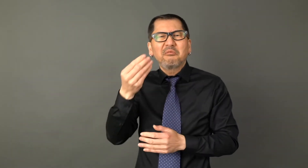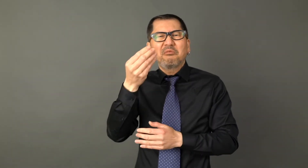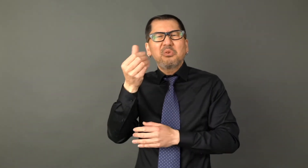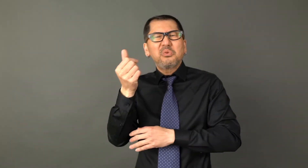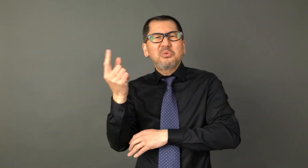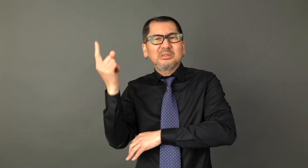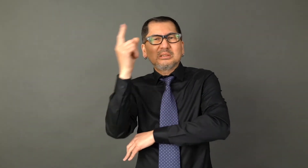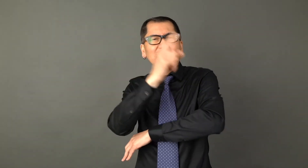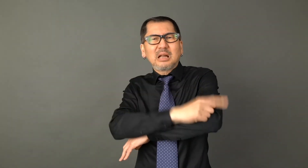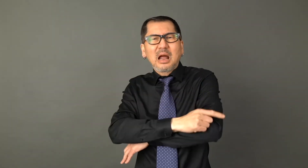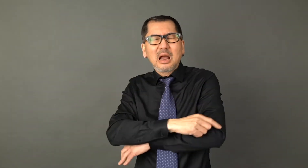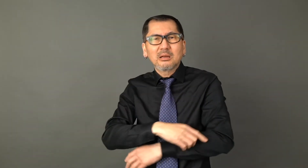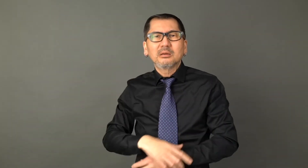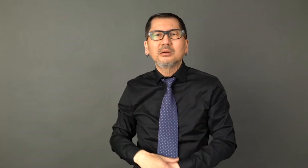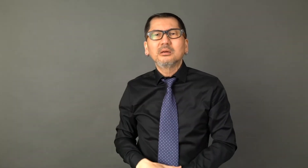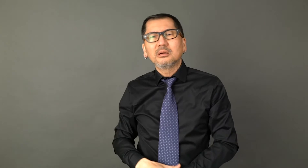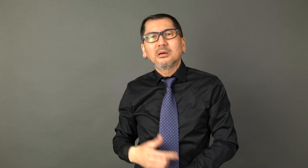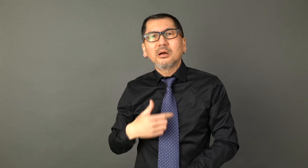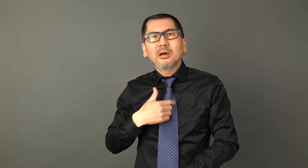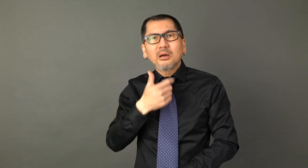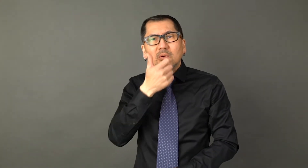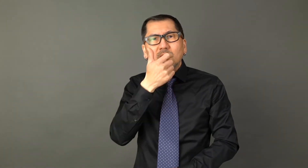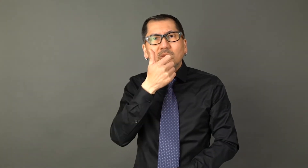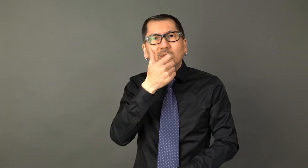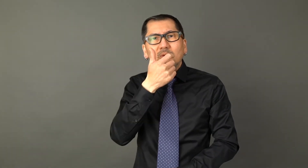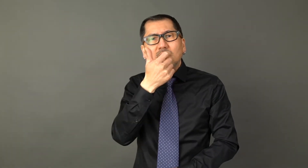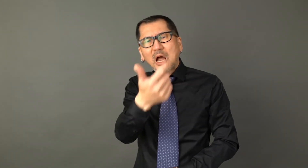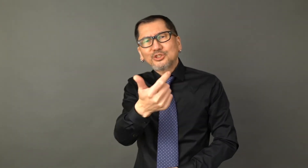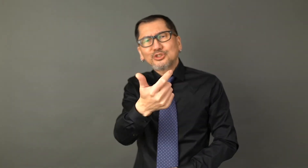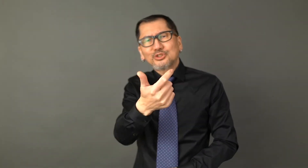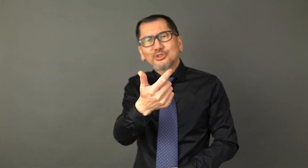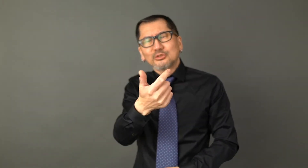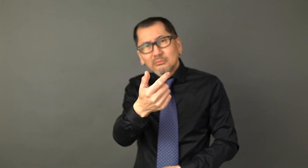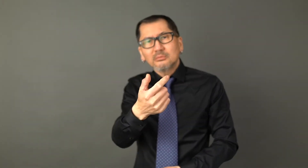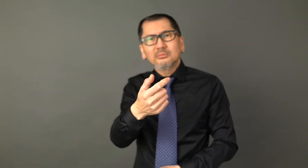A few days later, I was watching the TV news